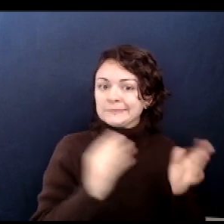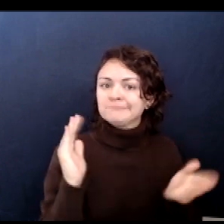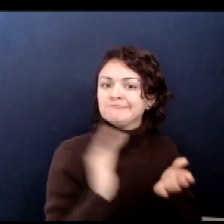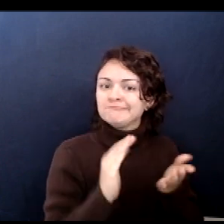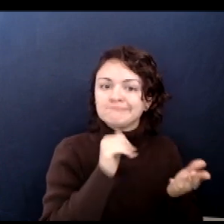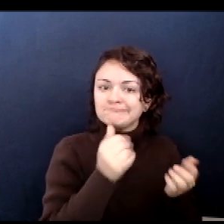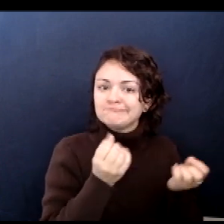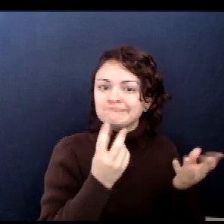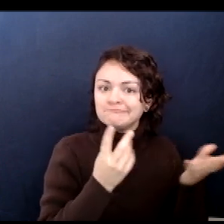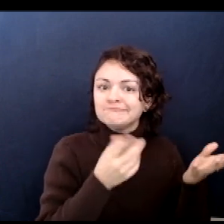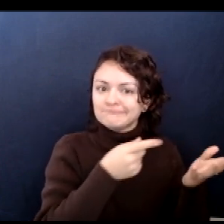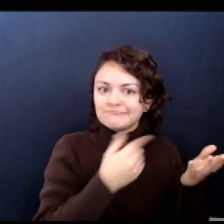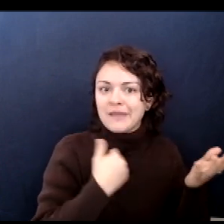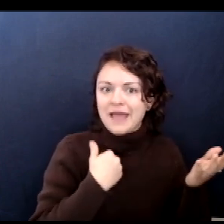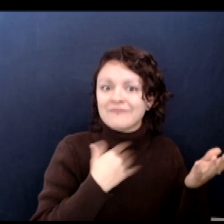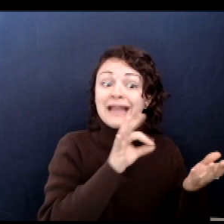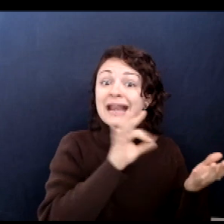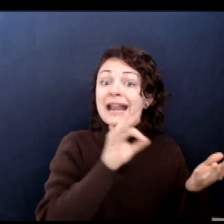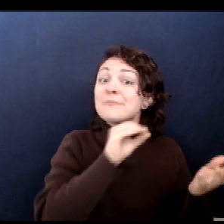and we see that there are